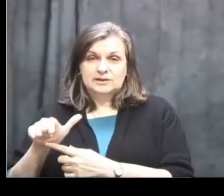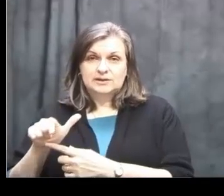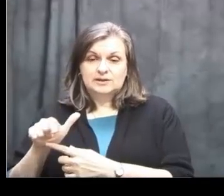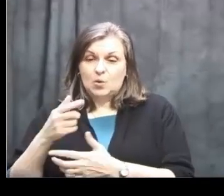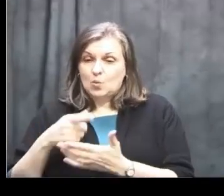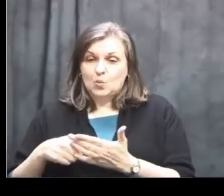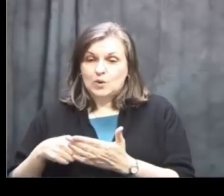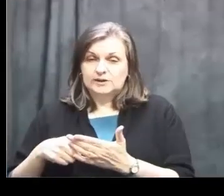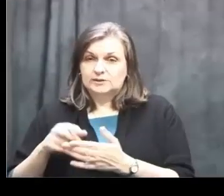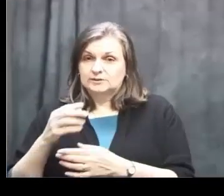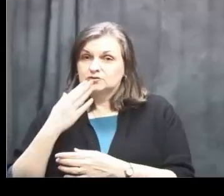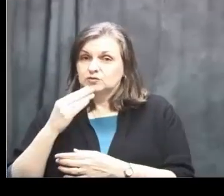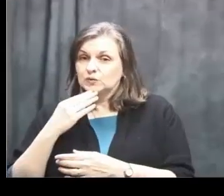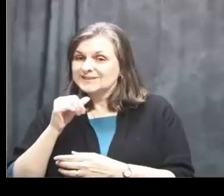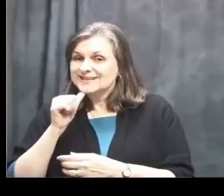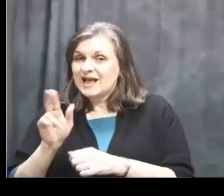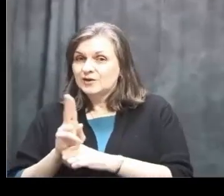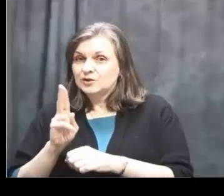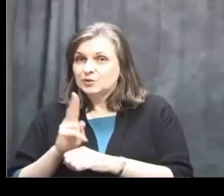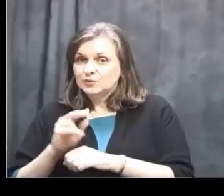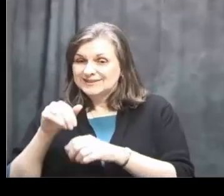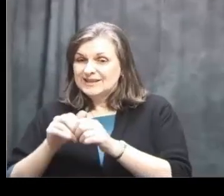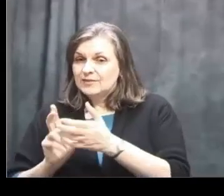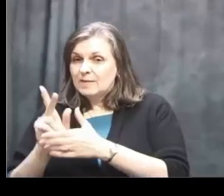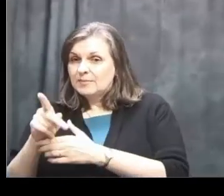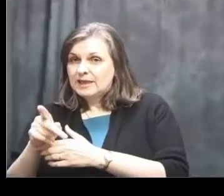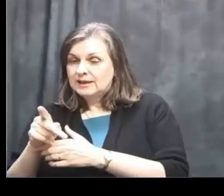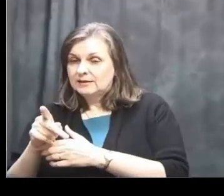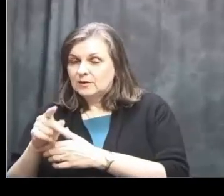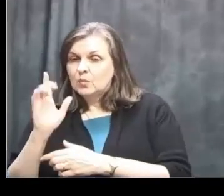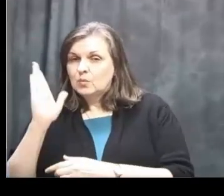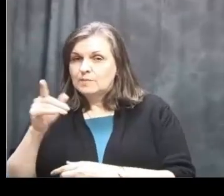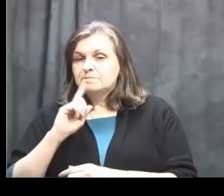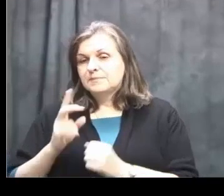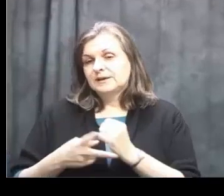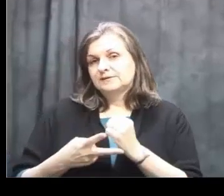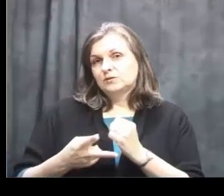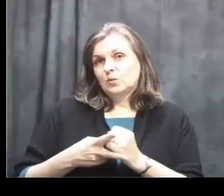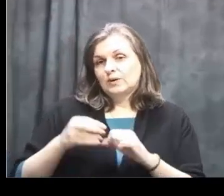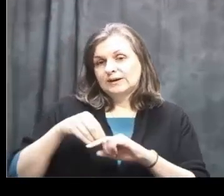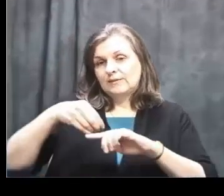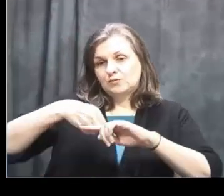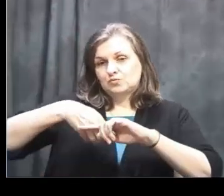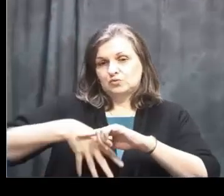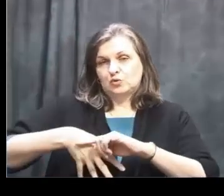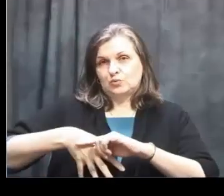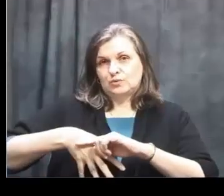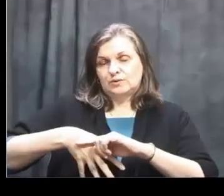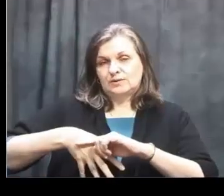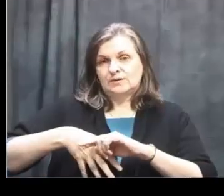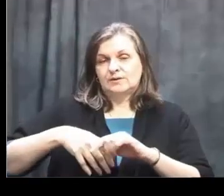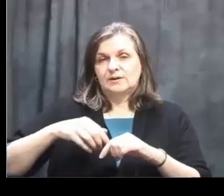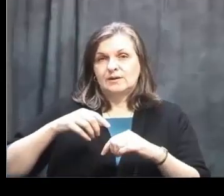and eventually what isn't used along the way in the plants will actually get stored as starch in